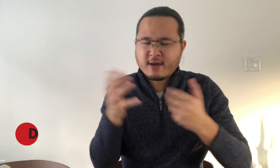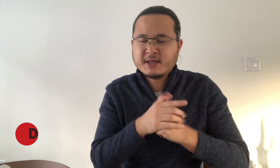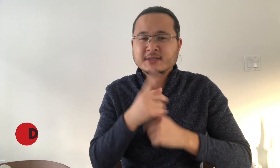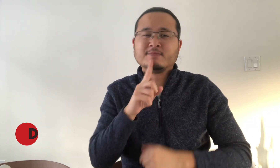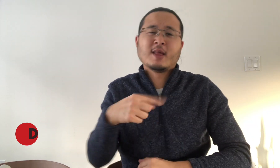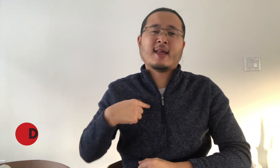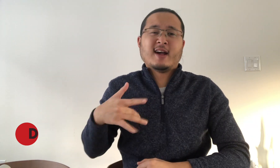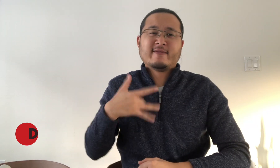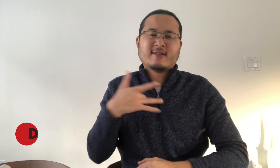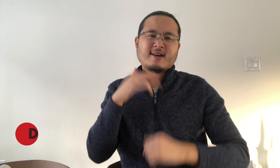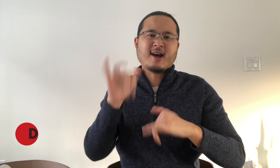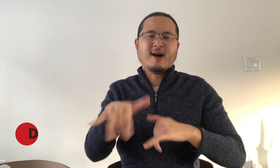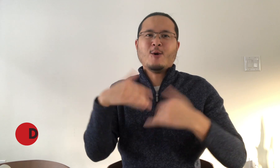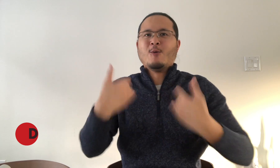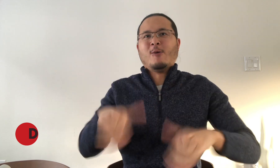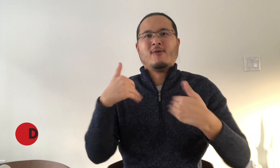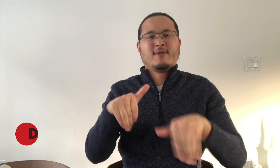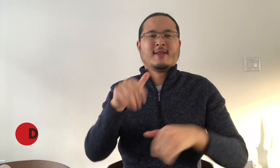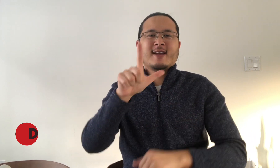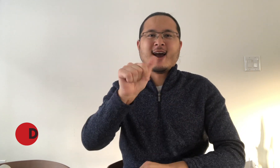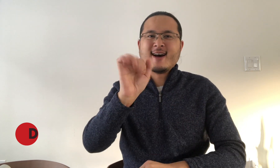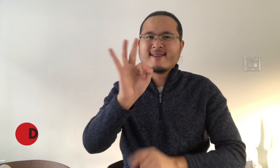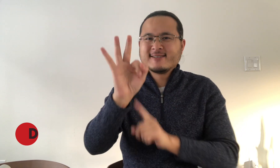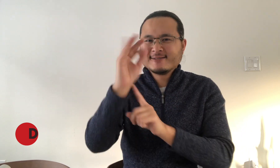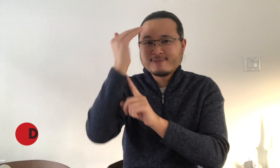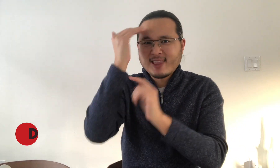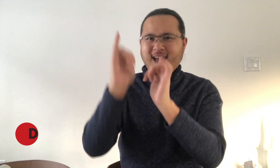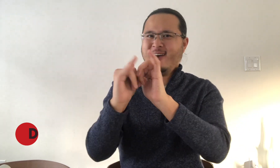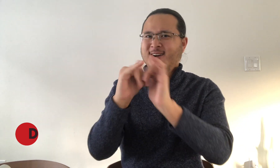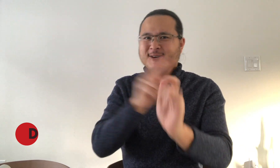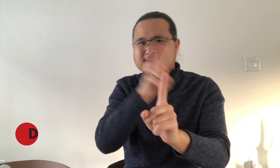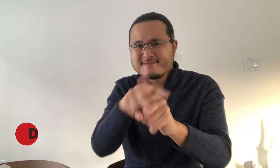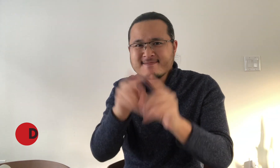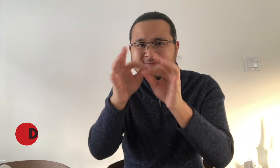the lack of knowledge of how to request an interpreter.